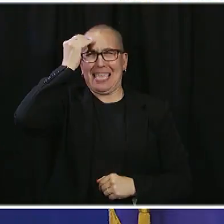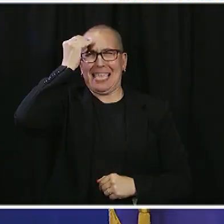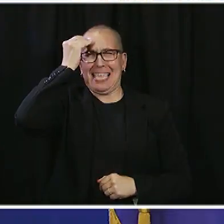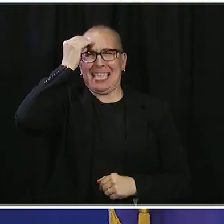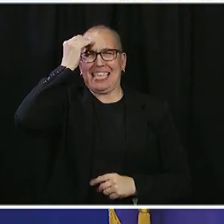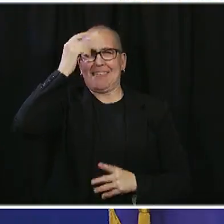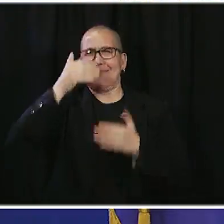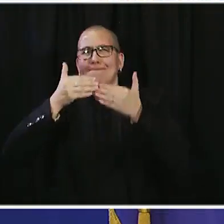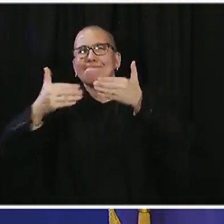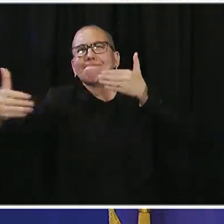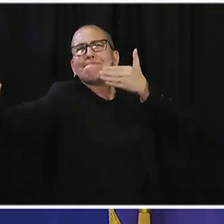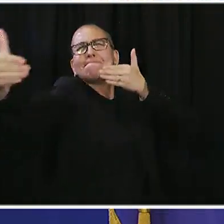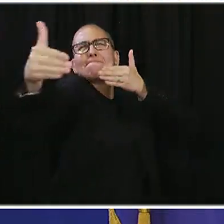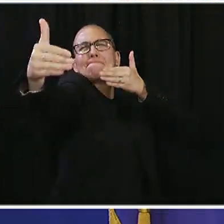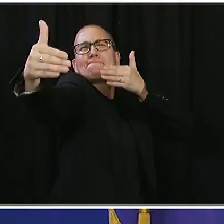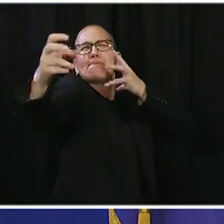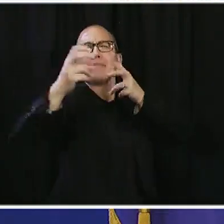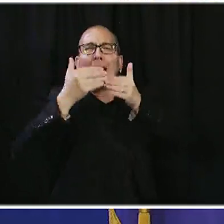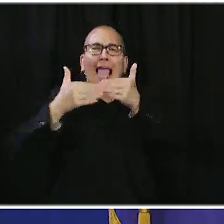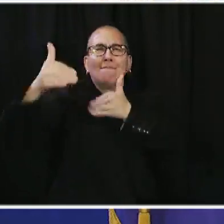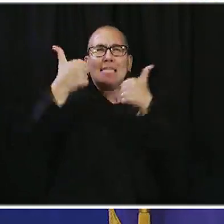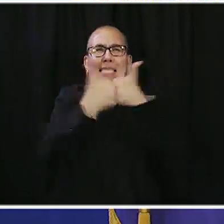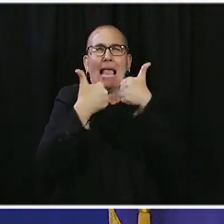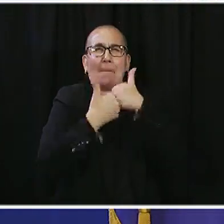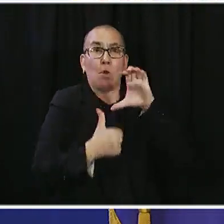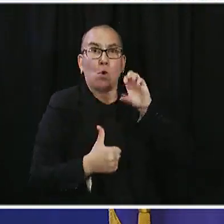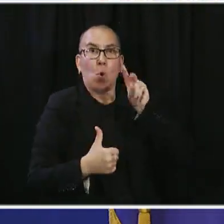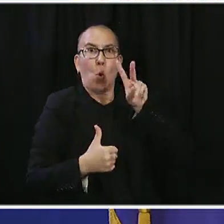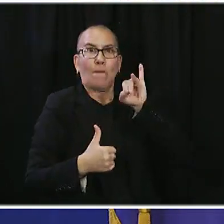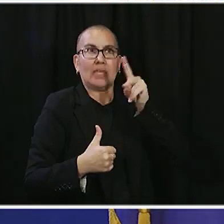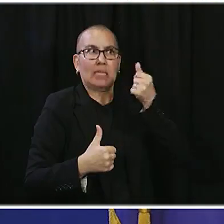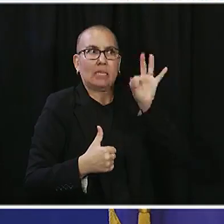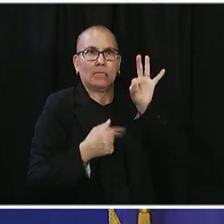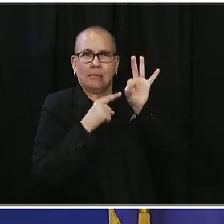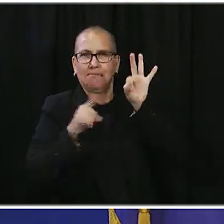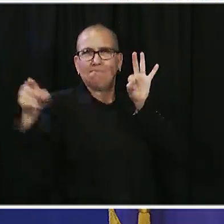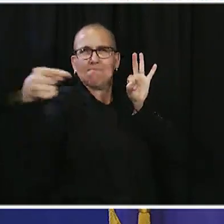WHAT I WOULD SAY IS THAT WE ARE TRYING TO MONK THIS IN A MANIER -- MOVE THIS MAE MANNER THAT MAKES